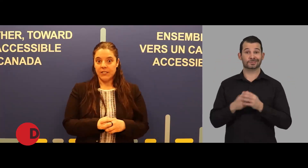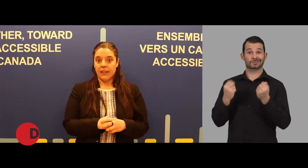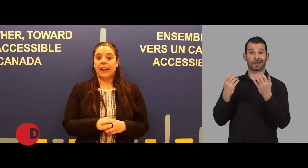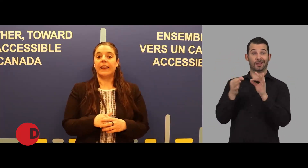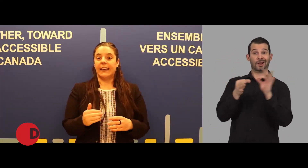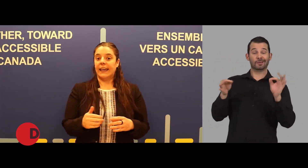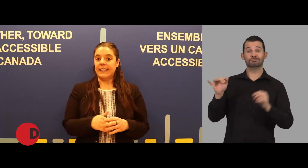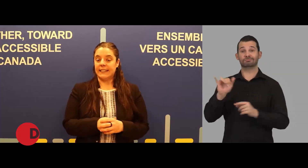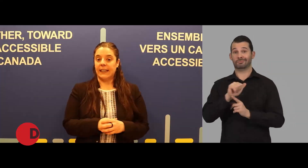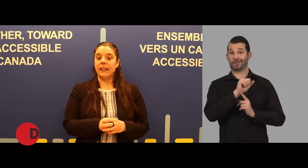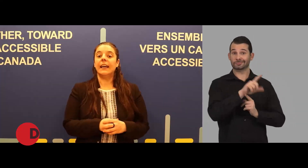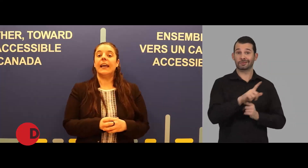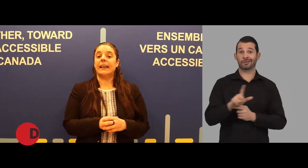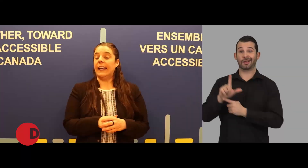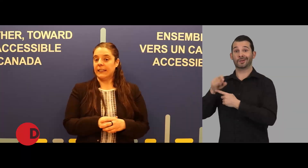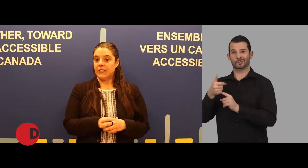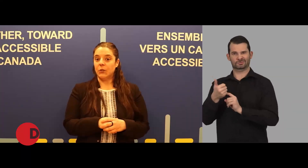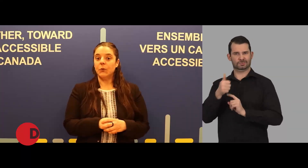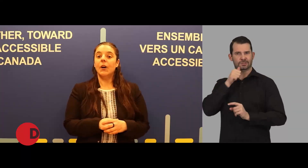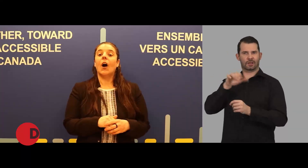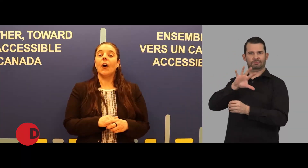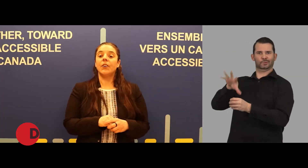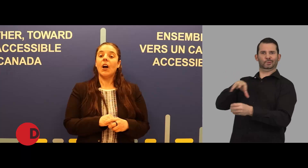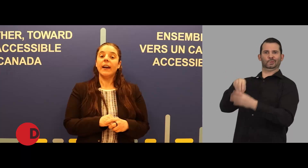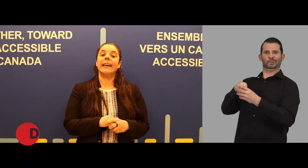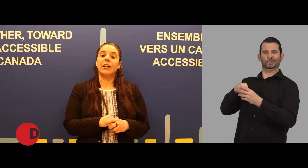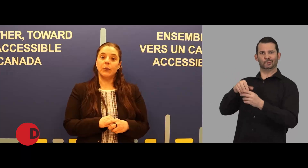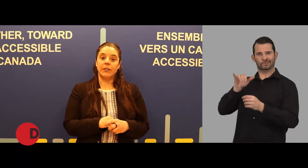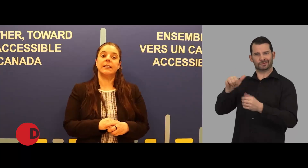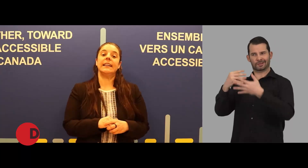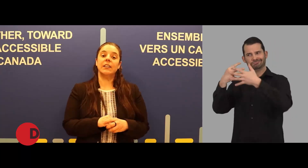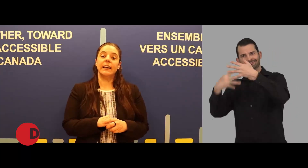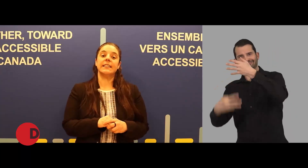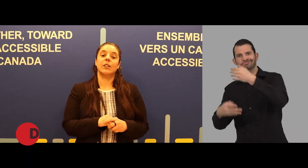Sign languages, like ASL and LSQ, are not included in the list of